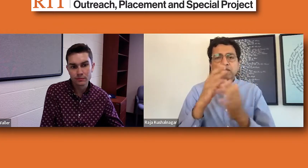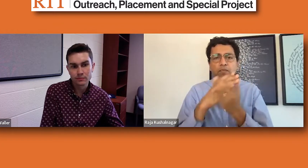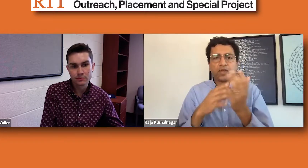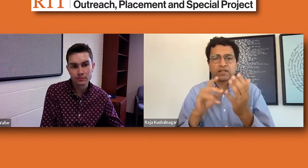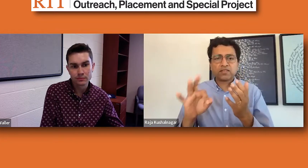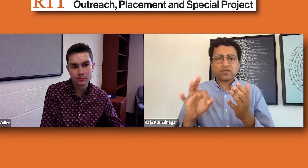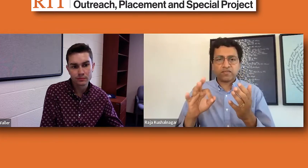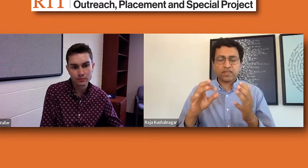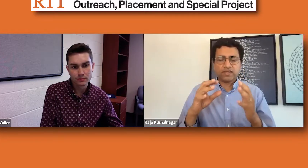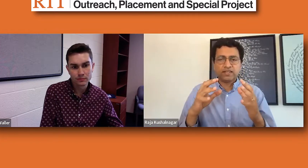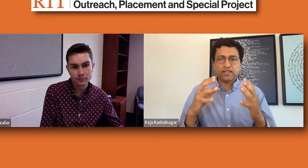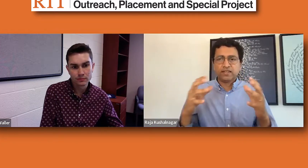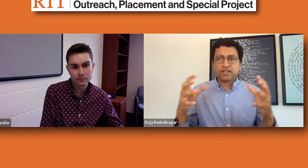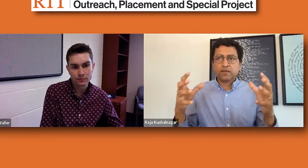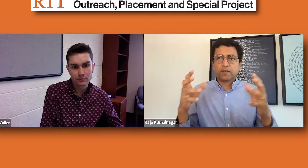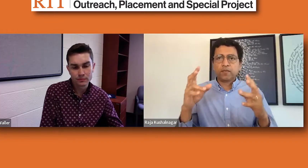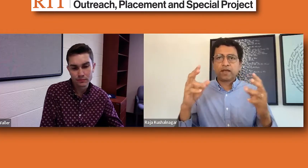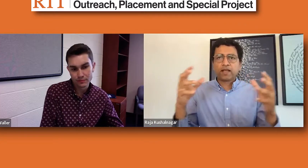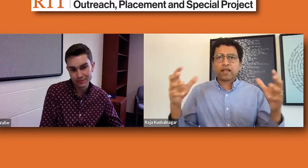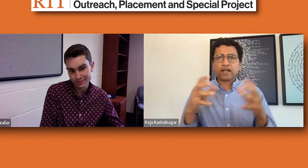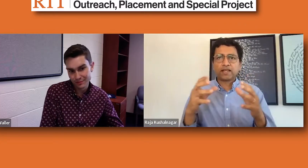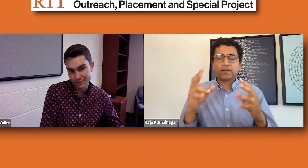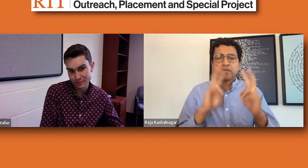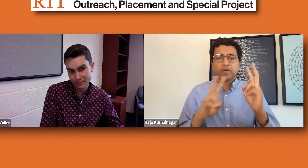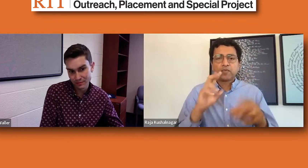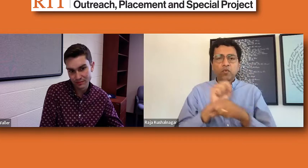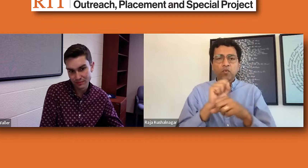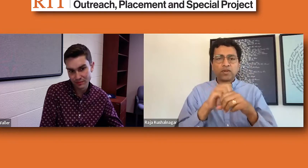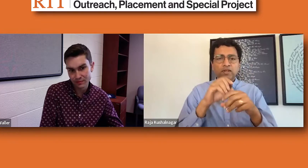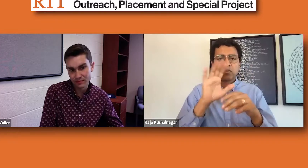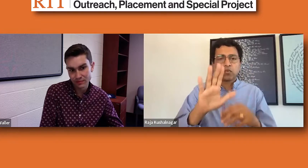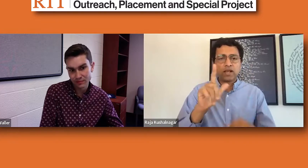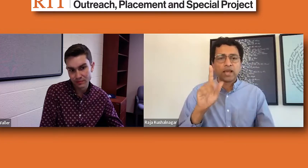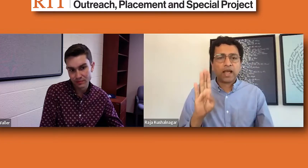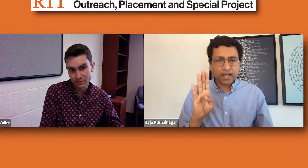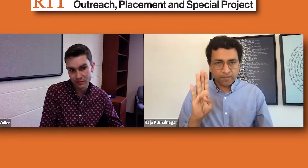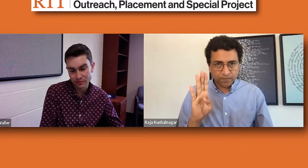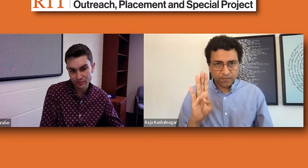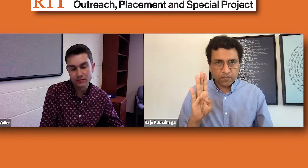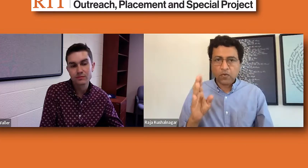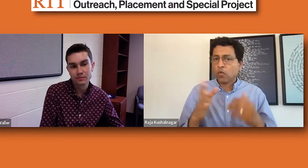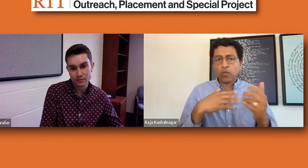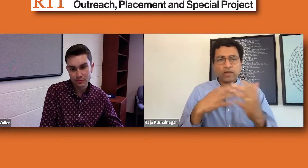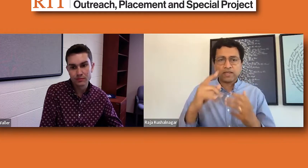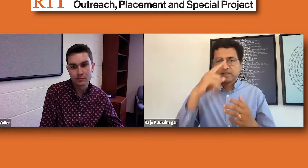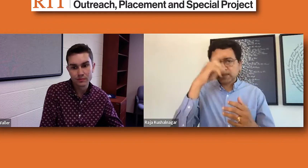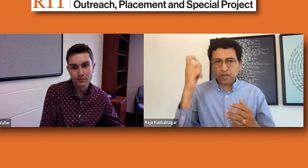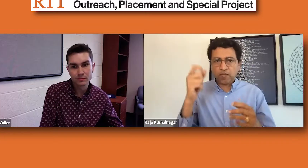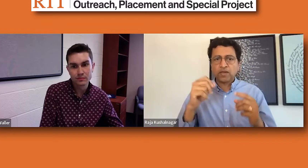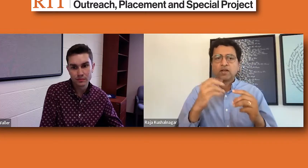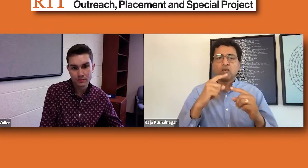that's really an important part of being in. The cohort is people working together in the lab, whether that's in the